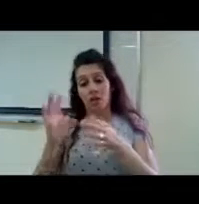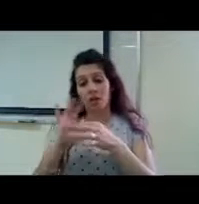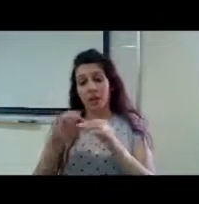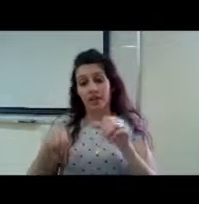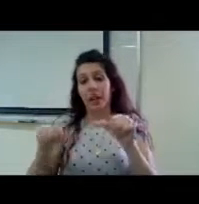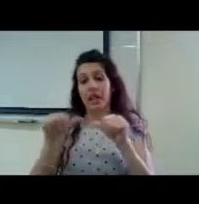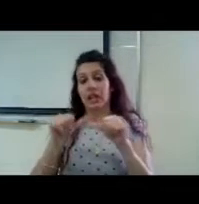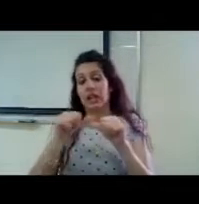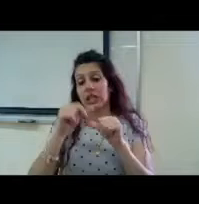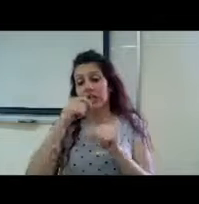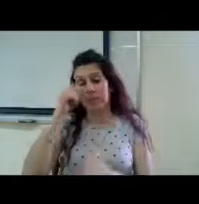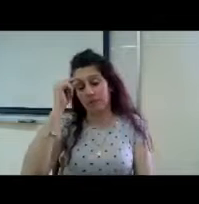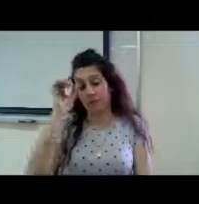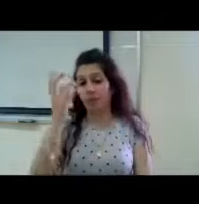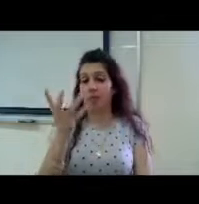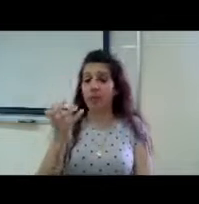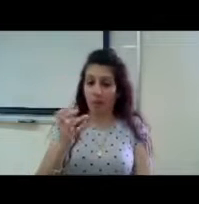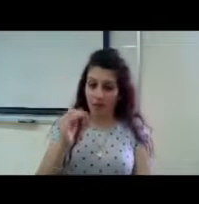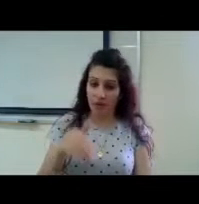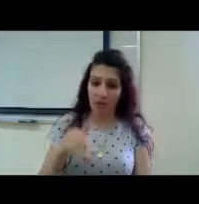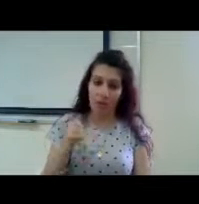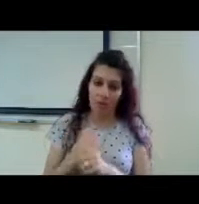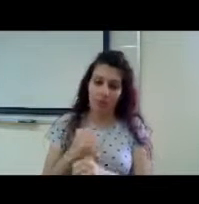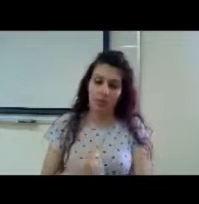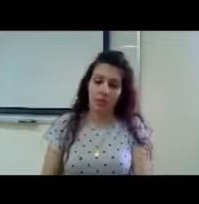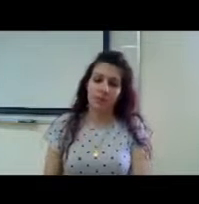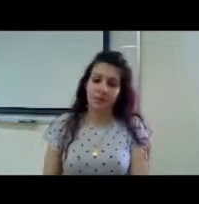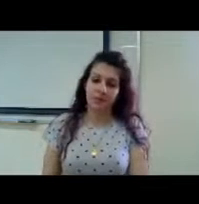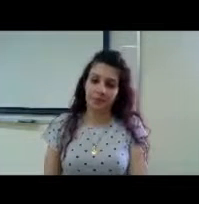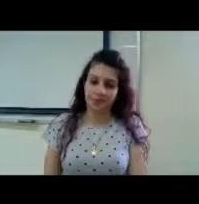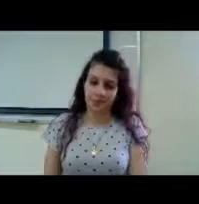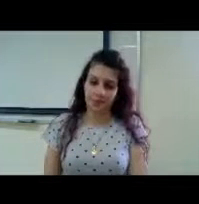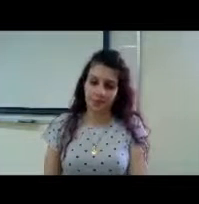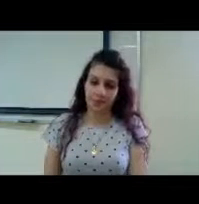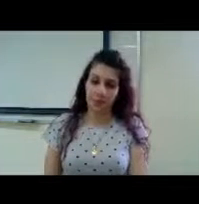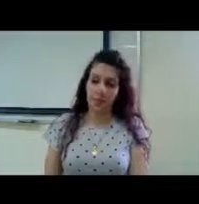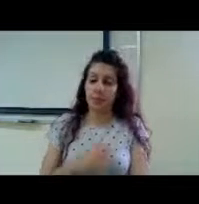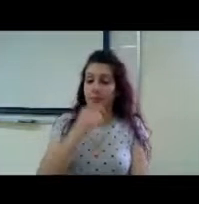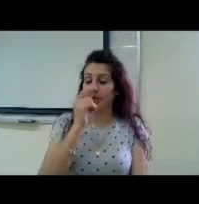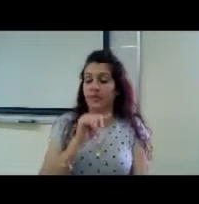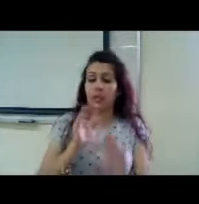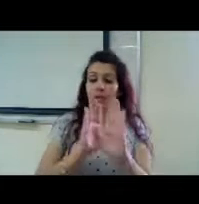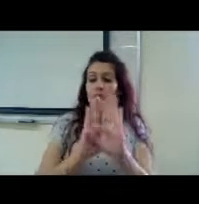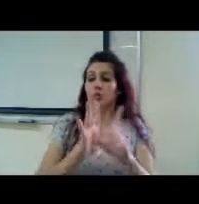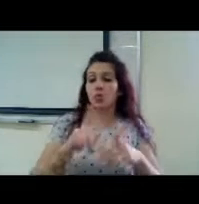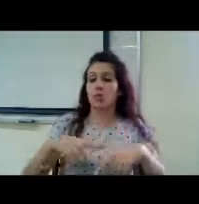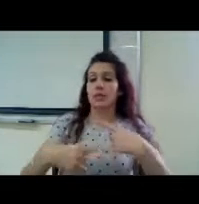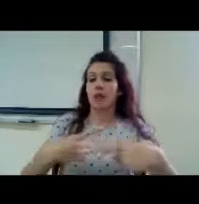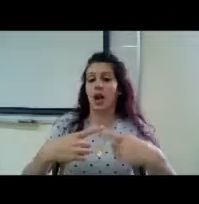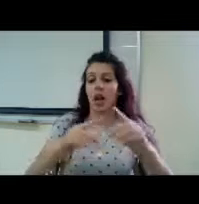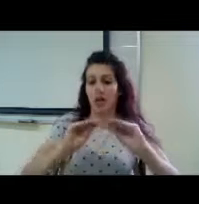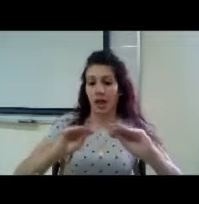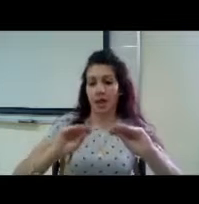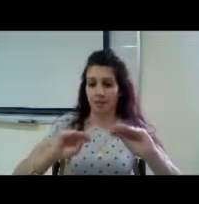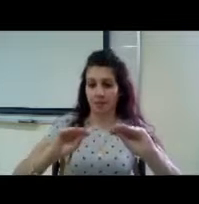wanted to also draw your attention to a facebook discussion page on kovat resources and distance learning that we've been facilitating during this time